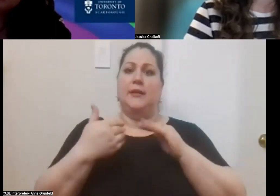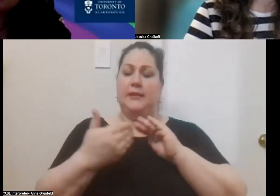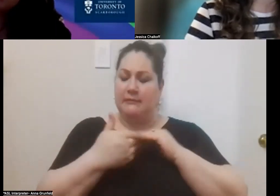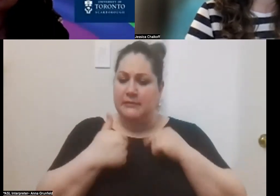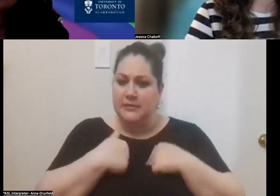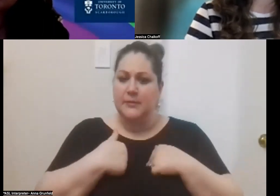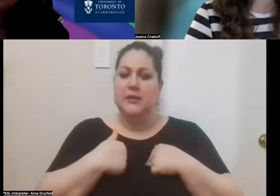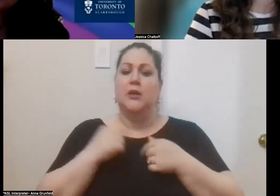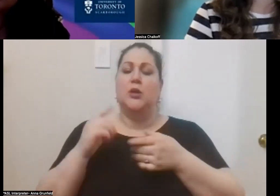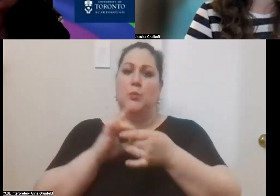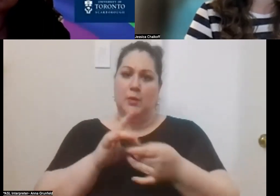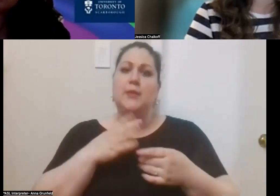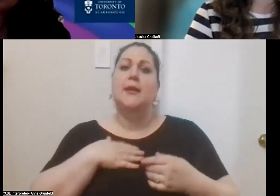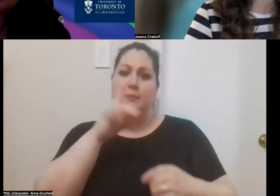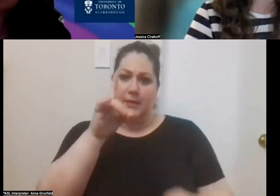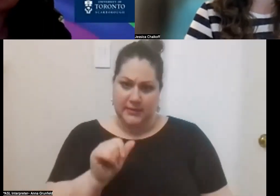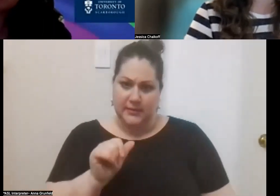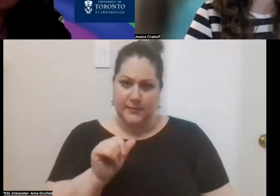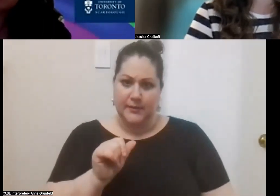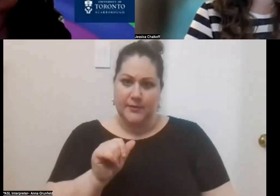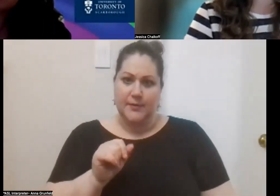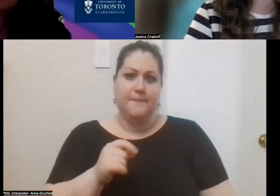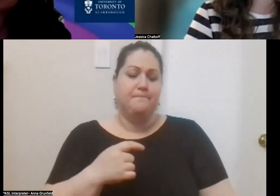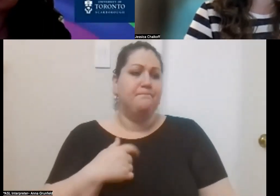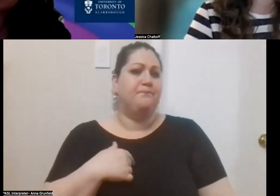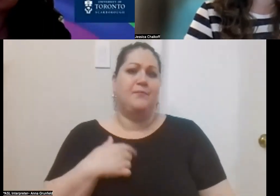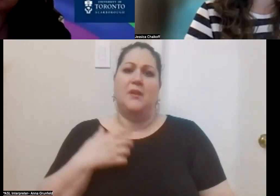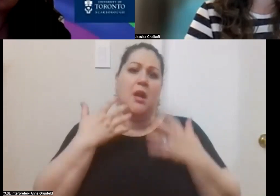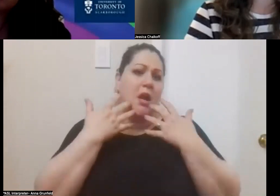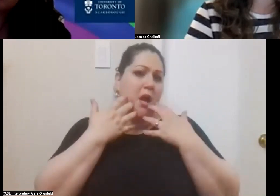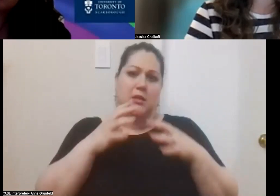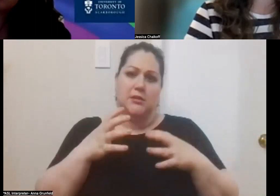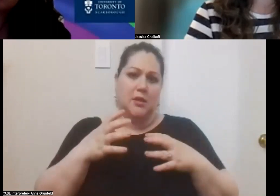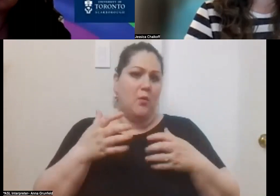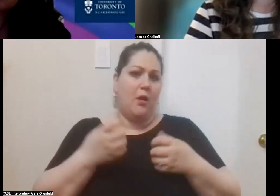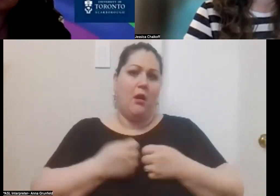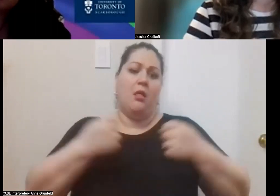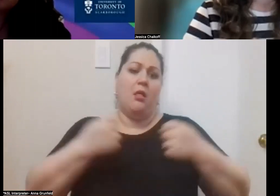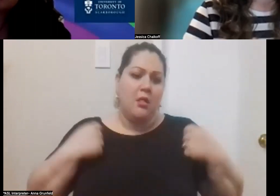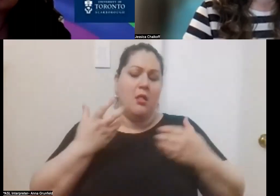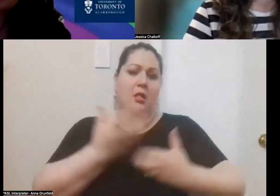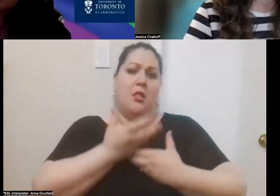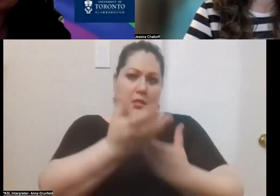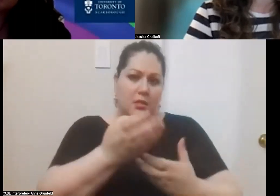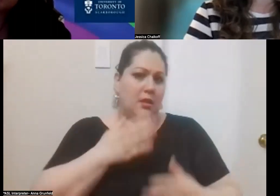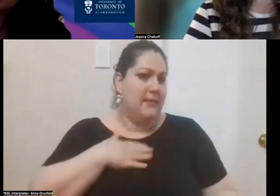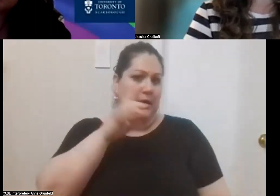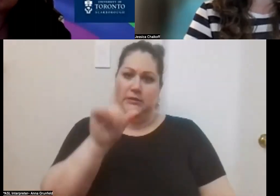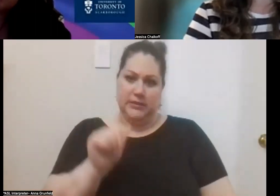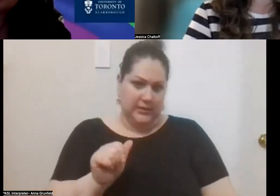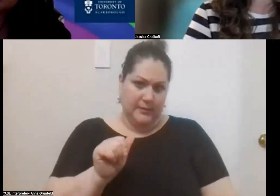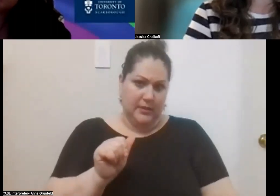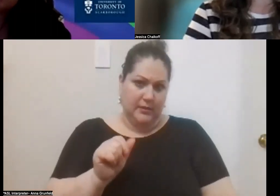I wasn't willing to reveal myself or who I was in terms of my disability, but I still needed to get my accommodations.